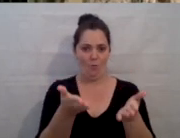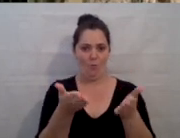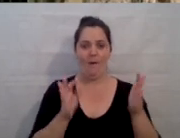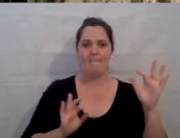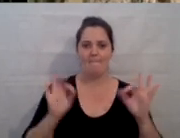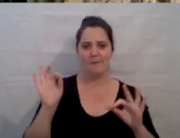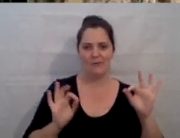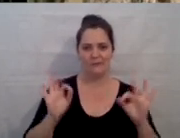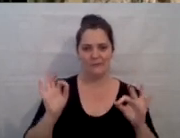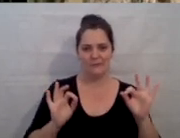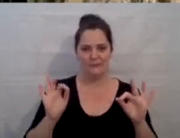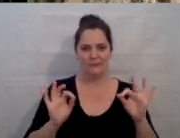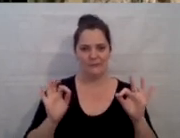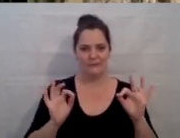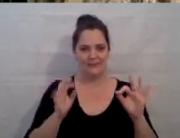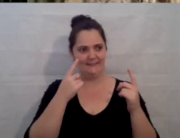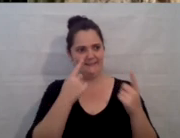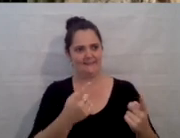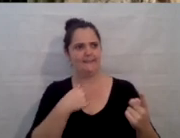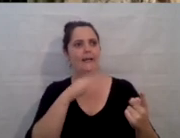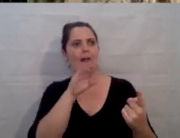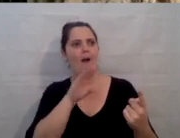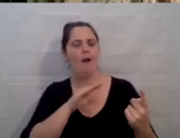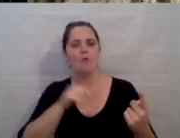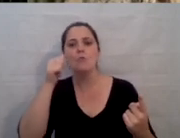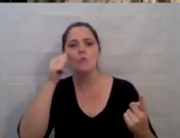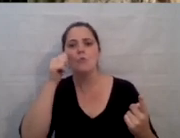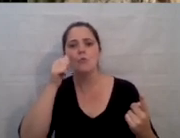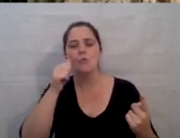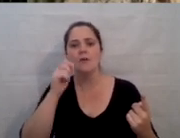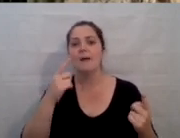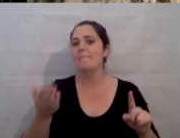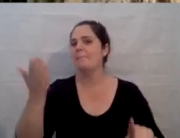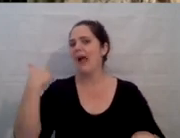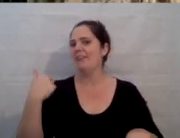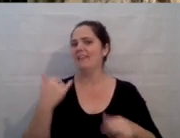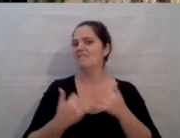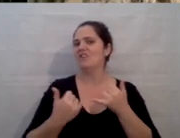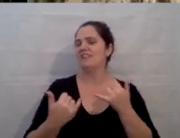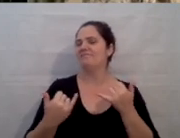model – It was really a kind of collection of a lot of different ideas of the model.